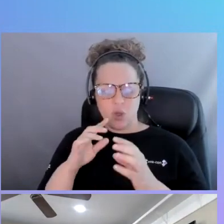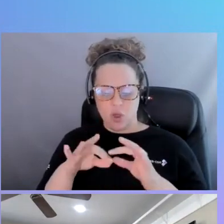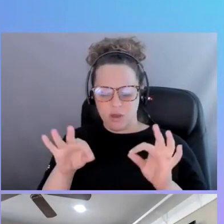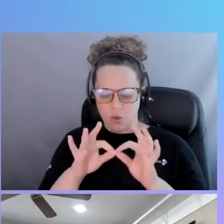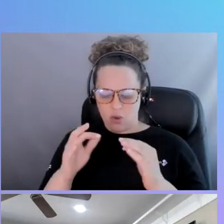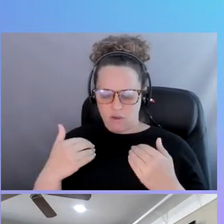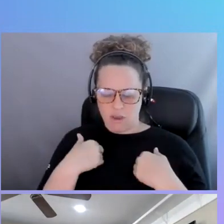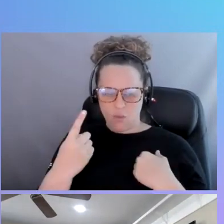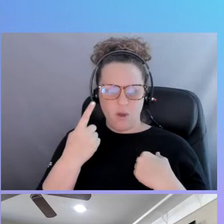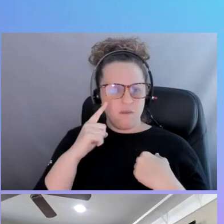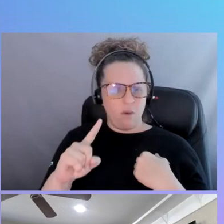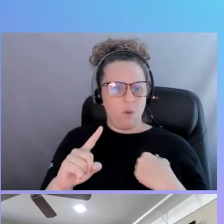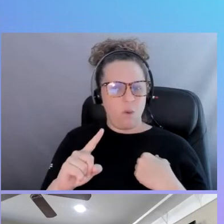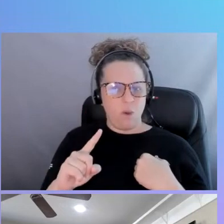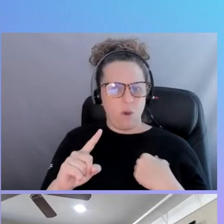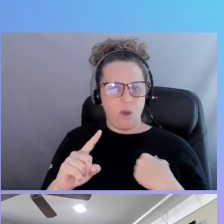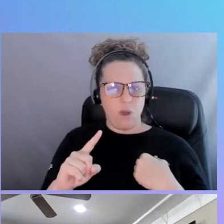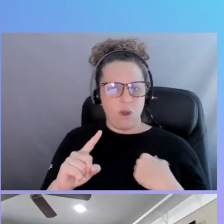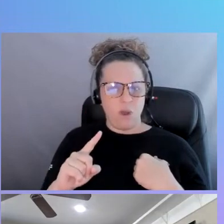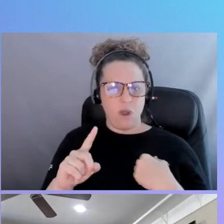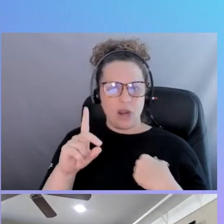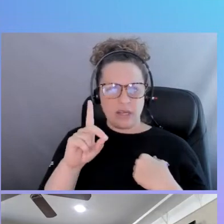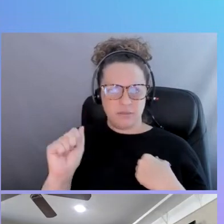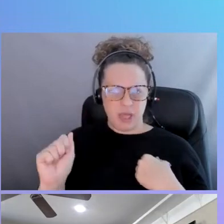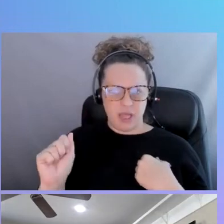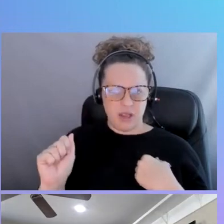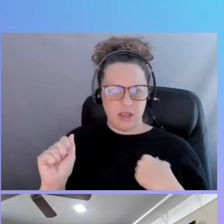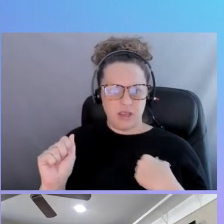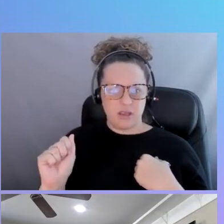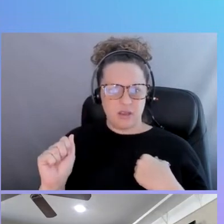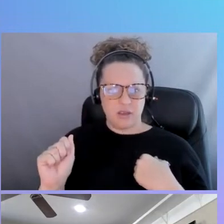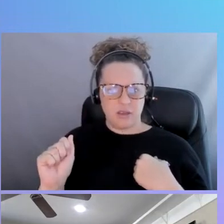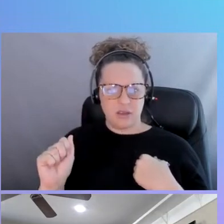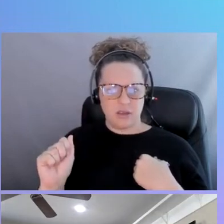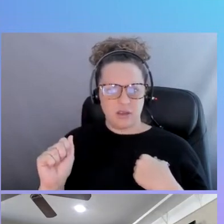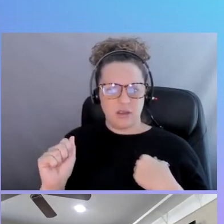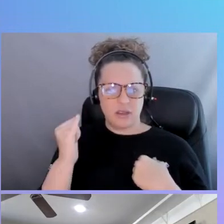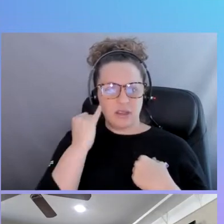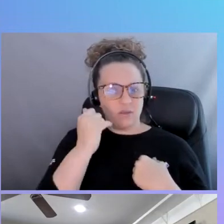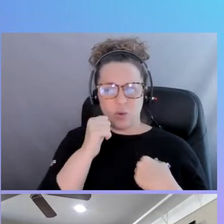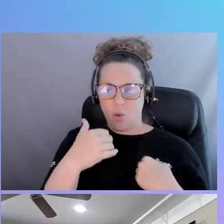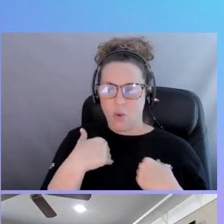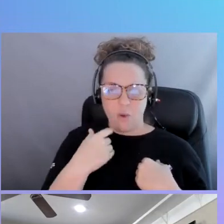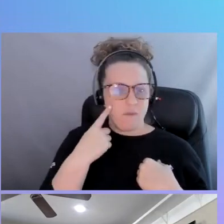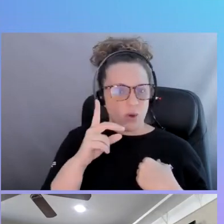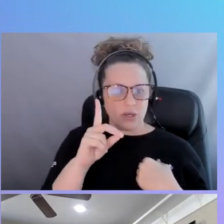one for disability, if you don't have one for disability, like I